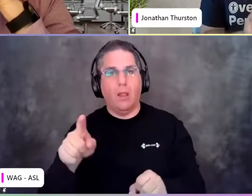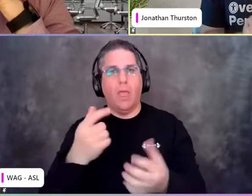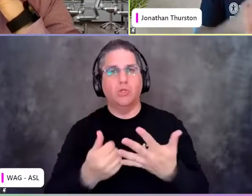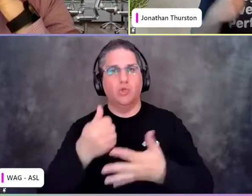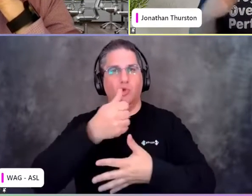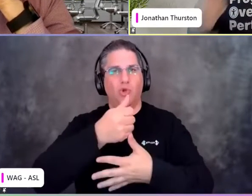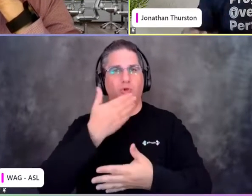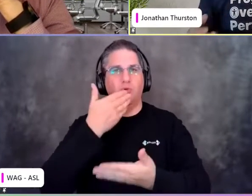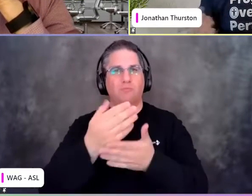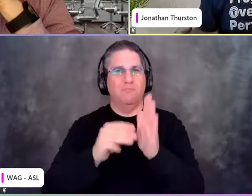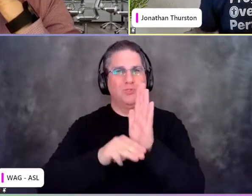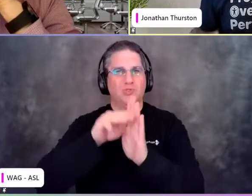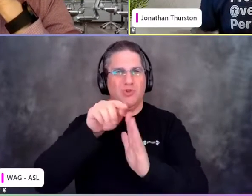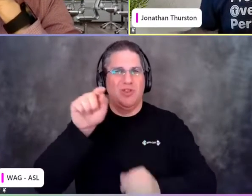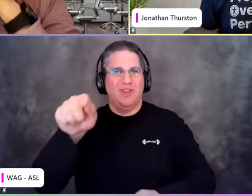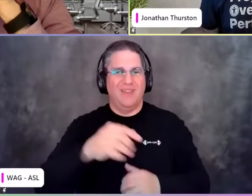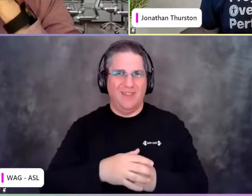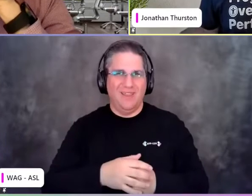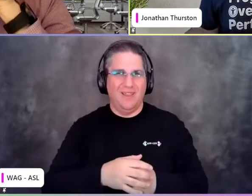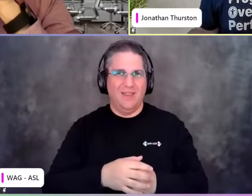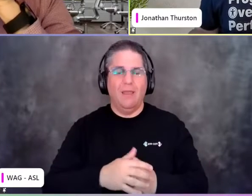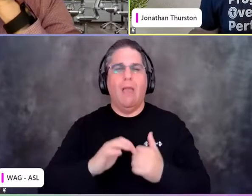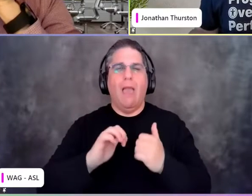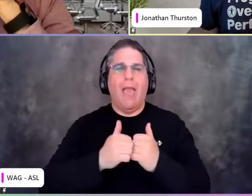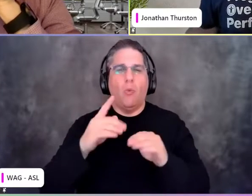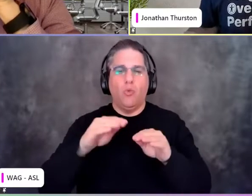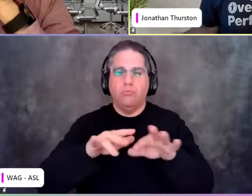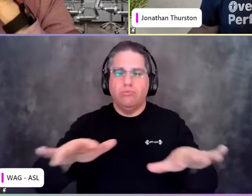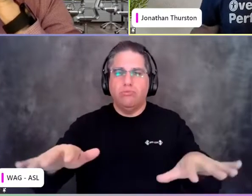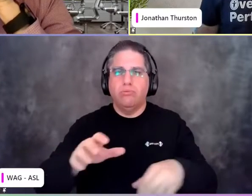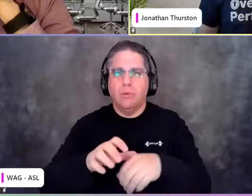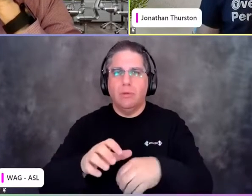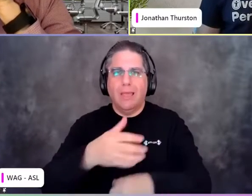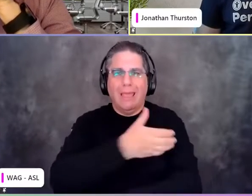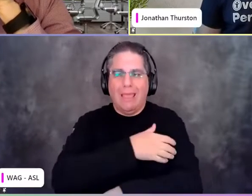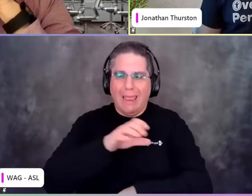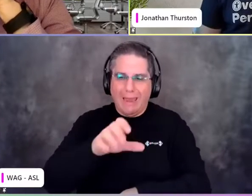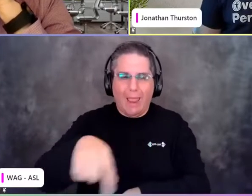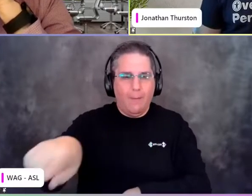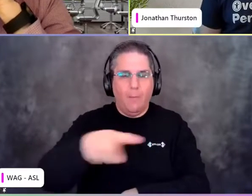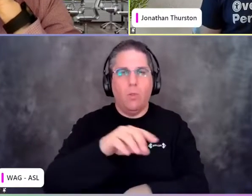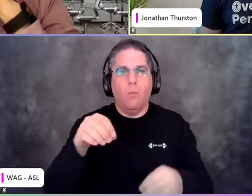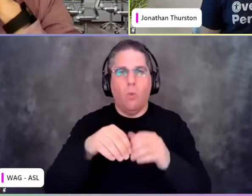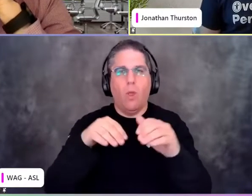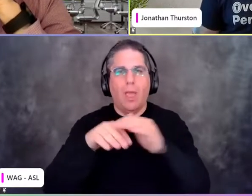implement specific standards? That's something that is a sign of maturity, and also,